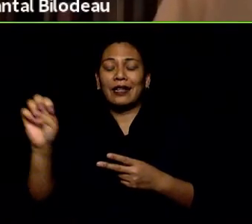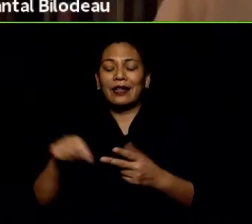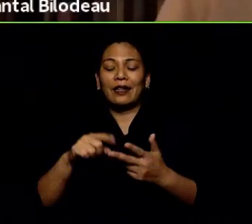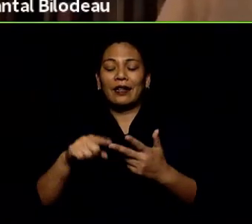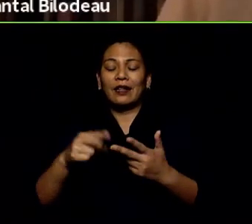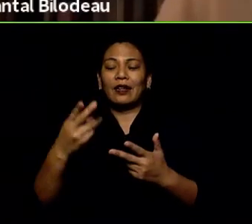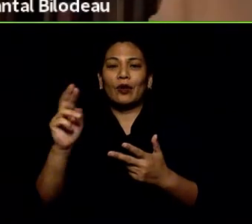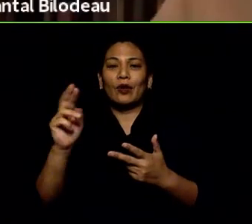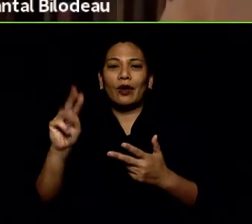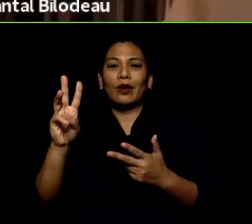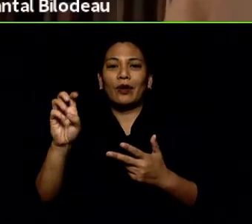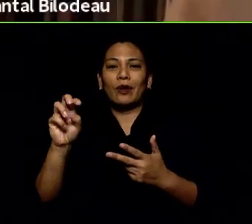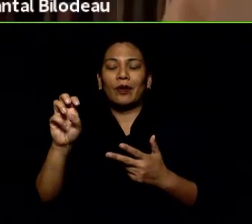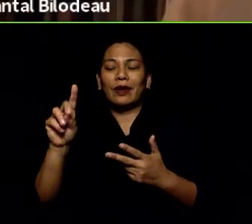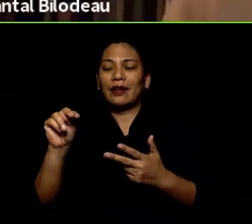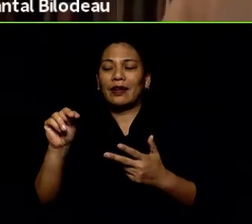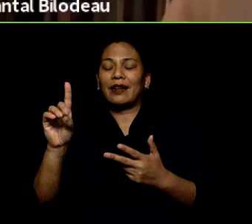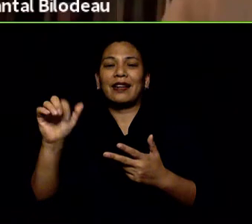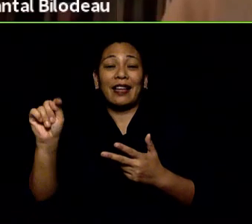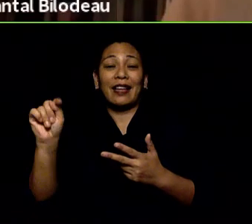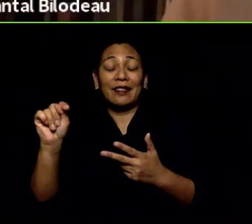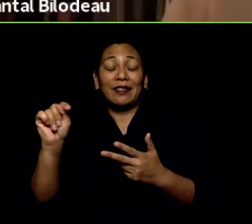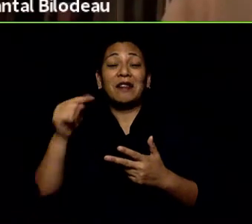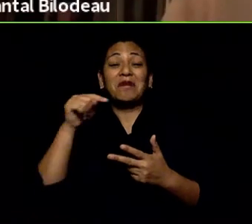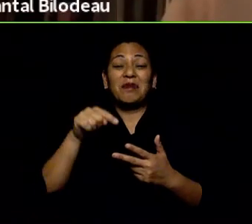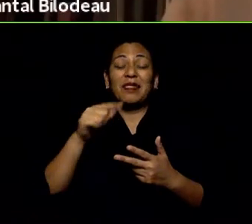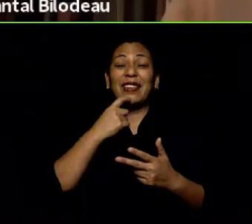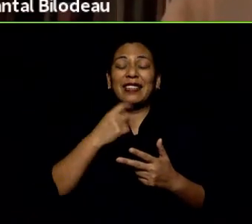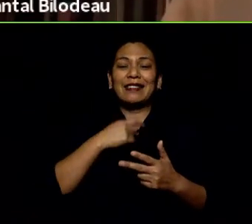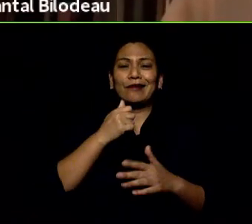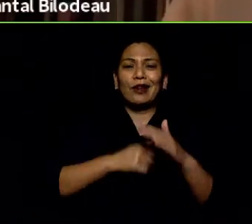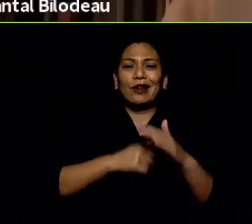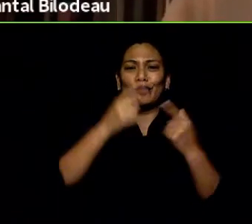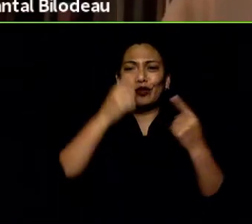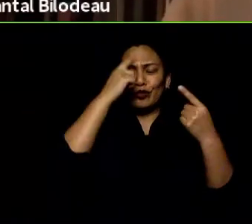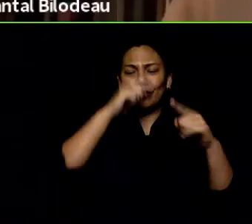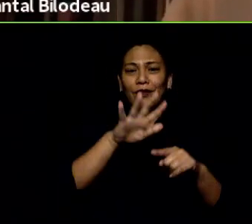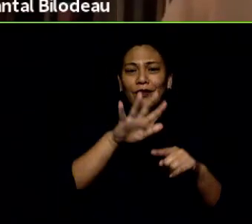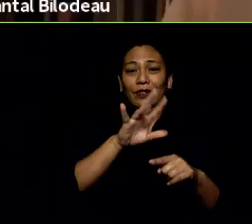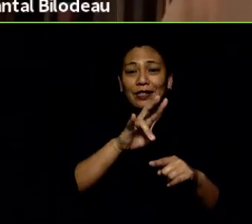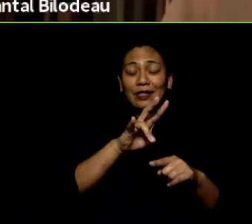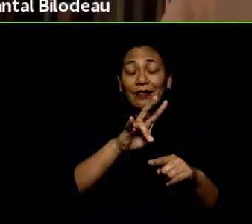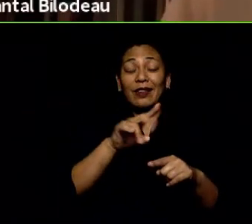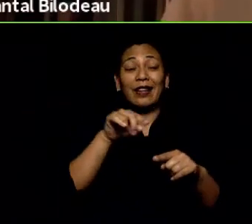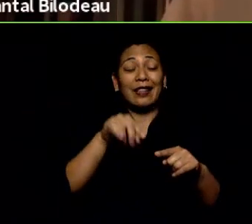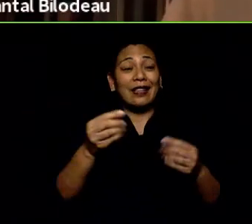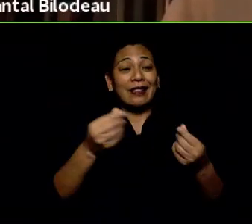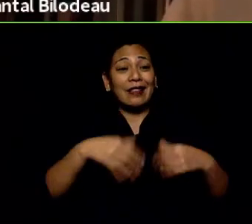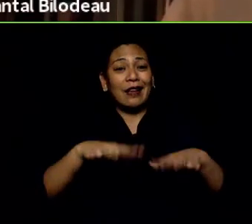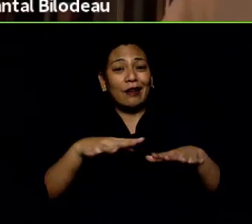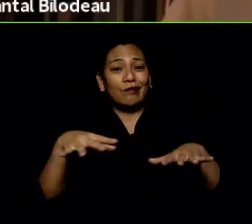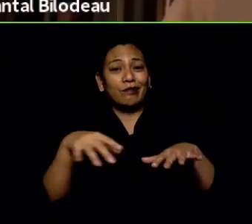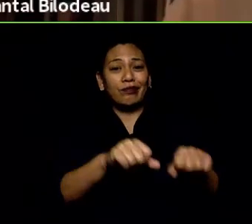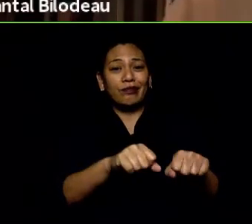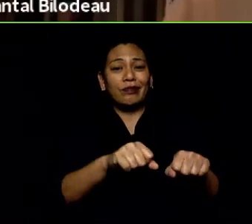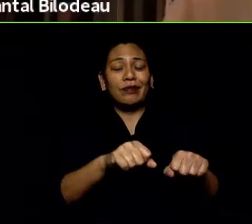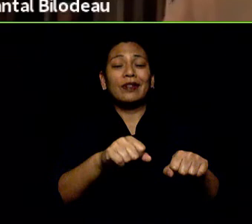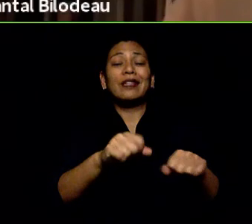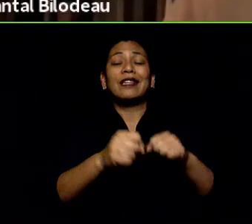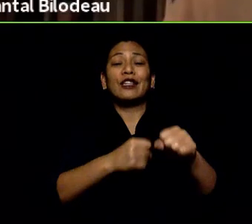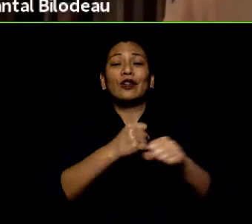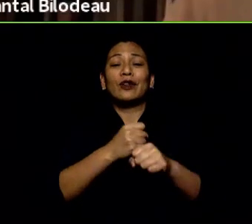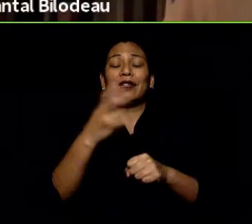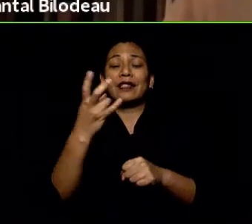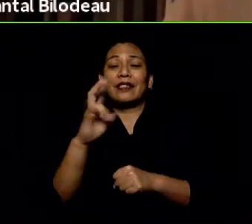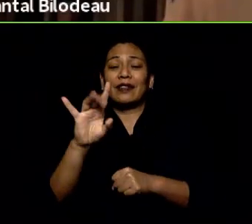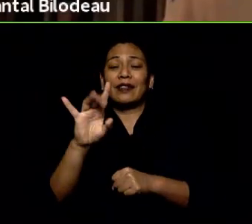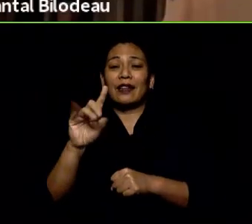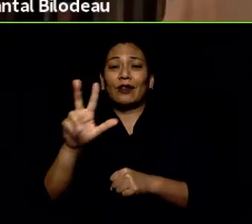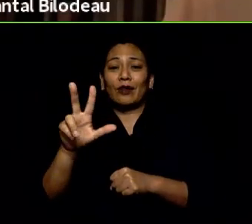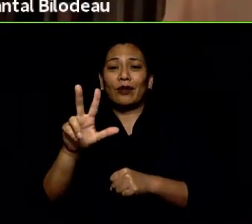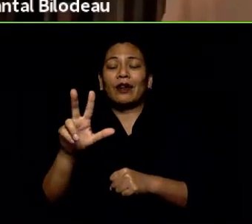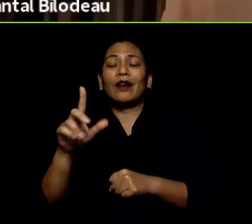Kingston covered by Treaty 57 and the territory was acquired in 1783 in Crawford's purchase.